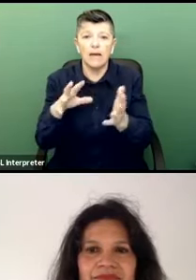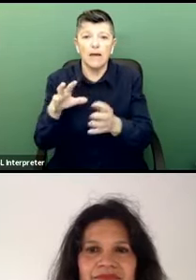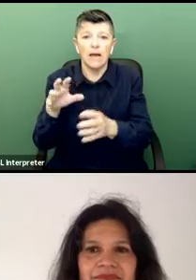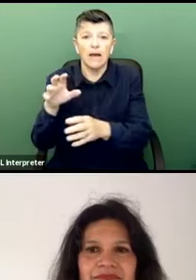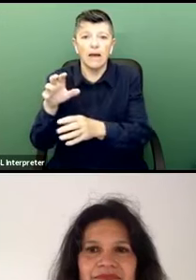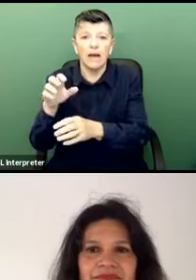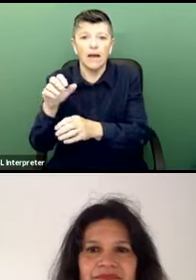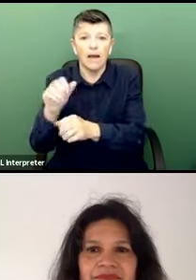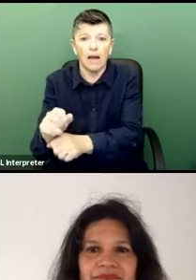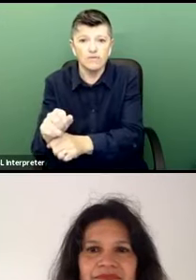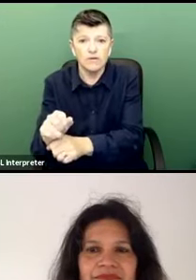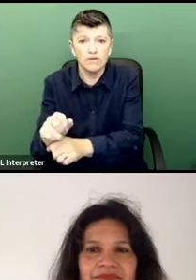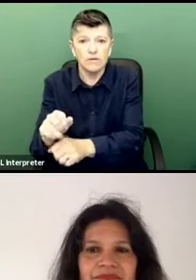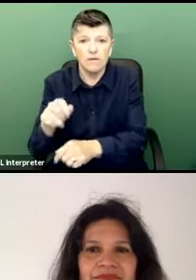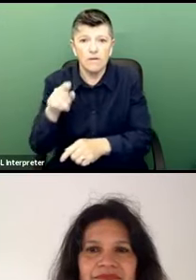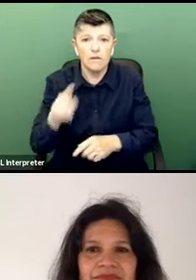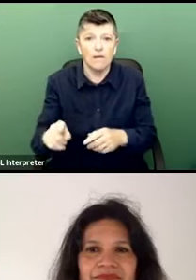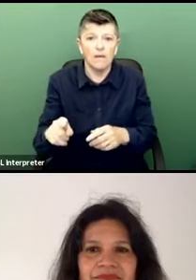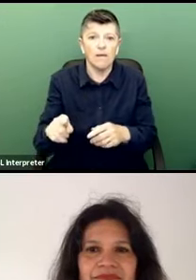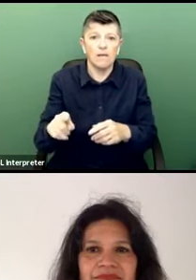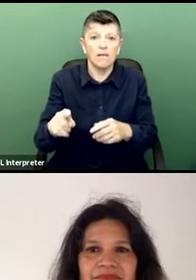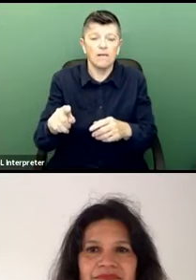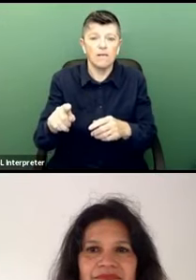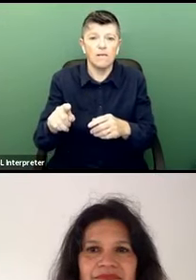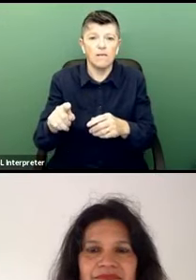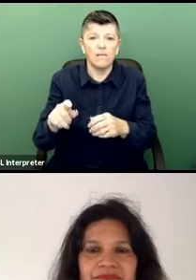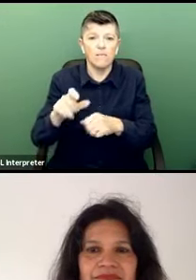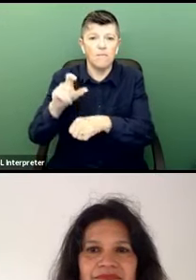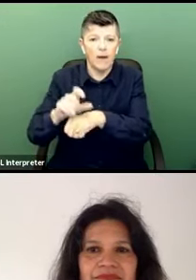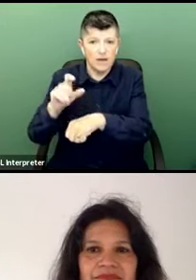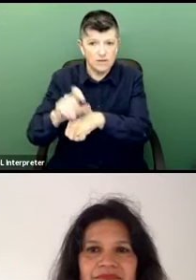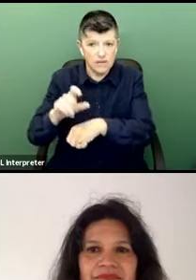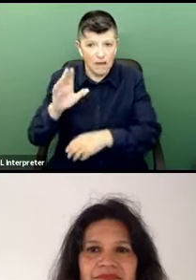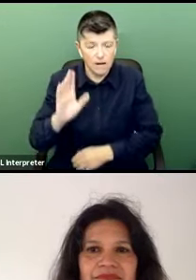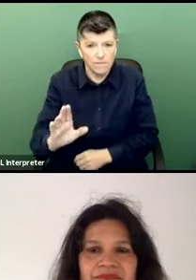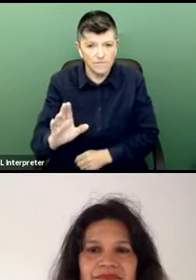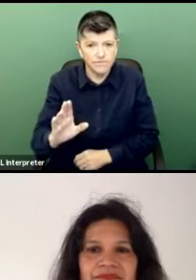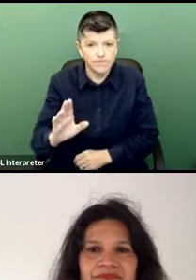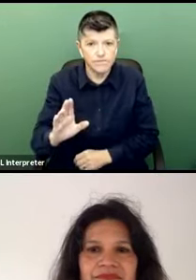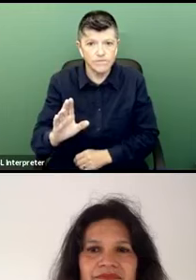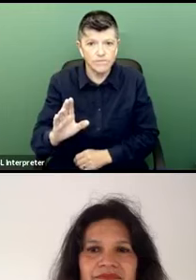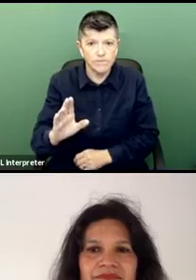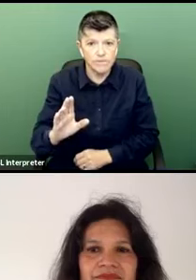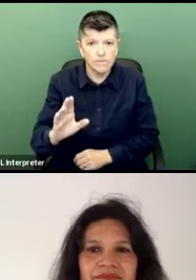Thank you. We have a question from Lee Edwards who is a